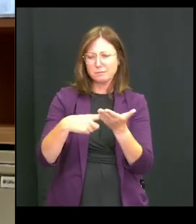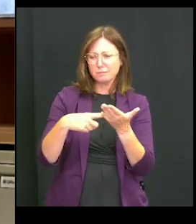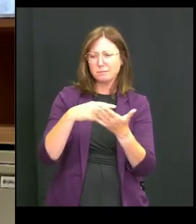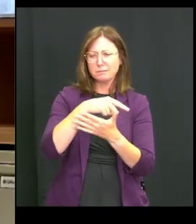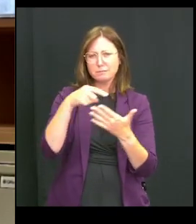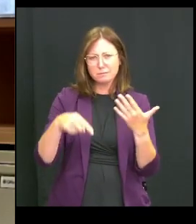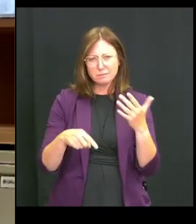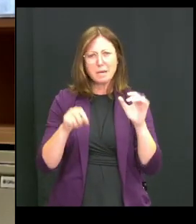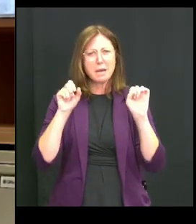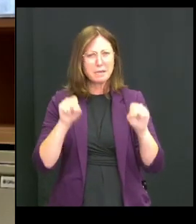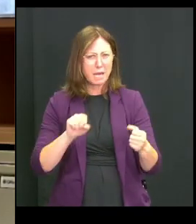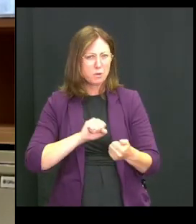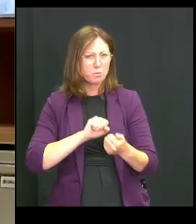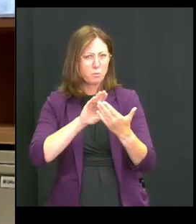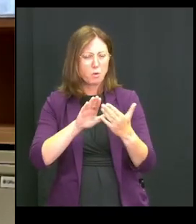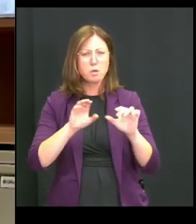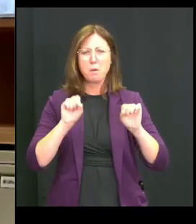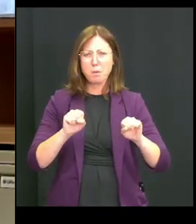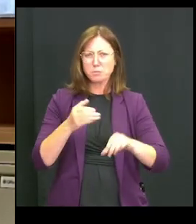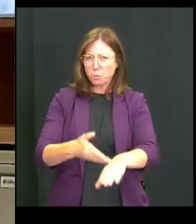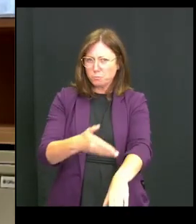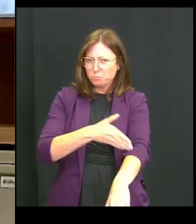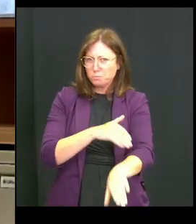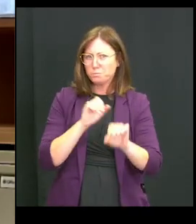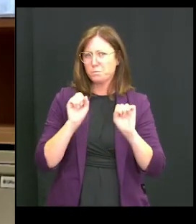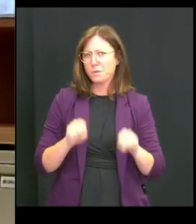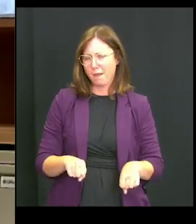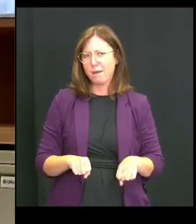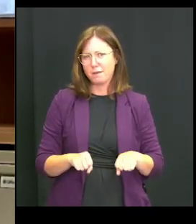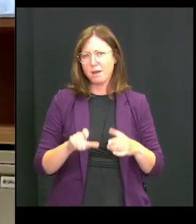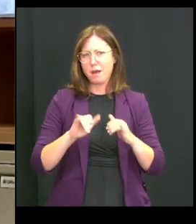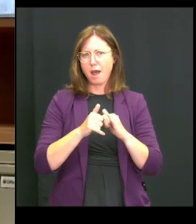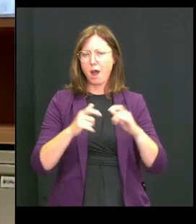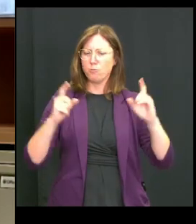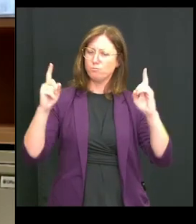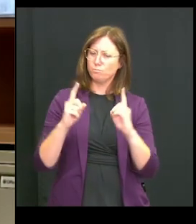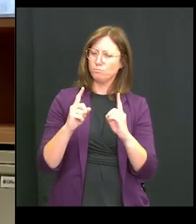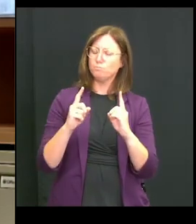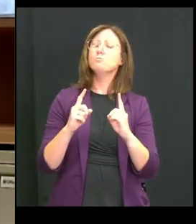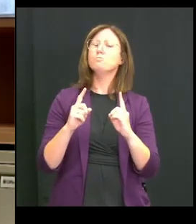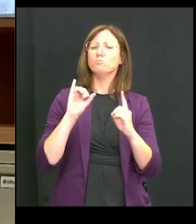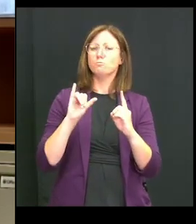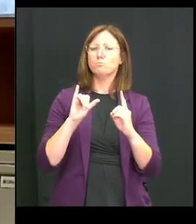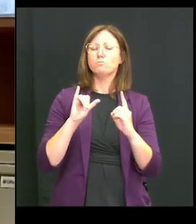But there's definitely some potential there of educating citizens, children,